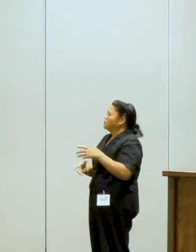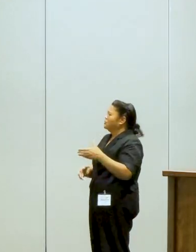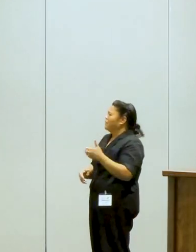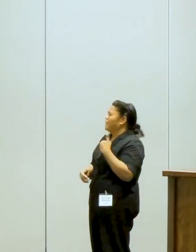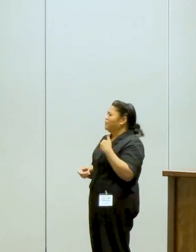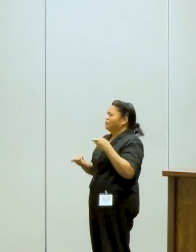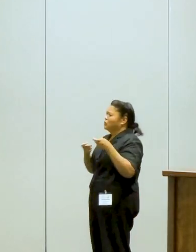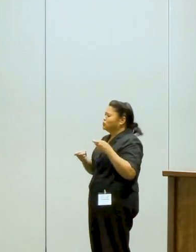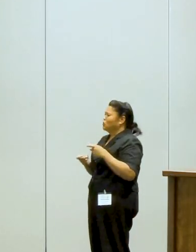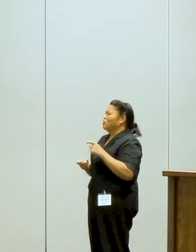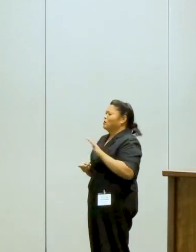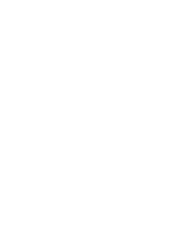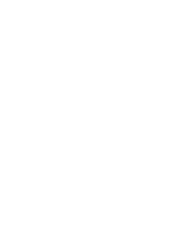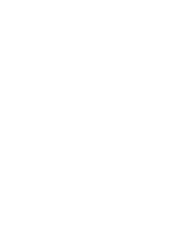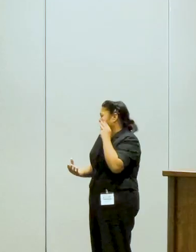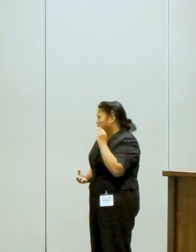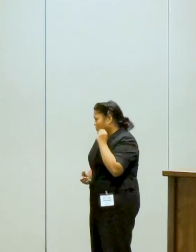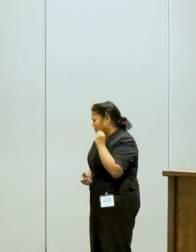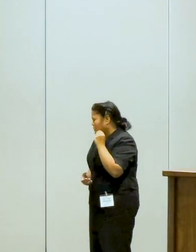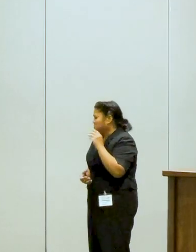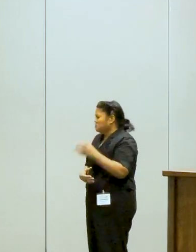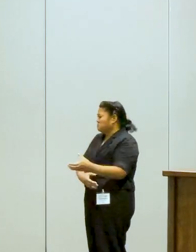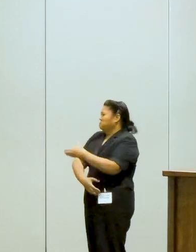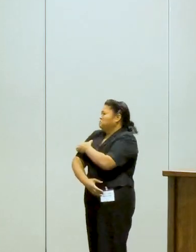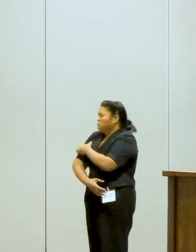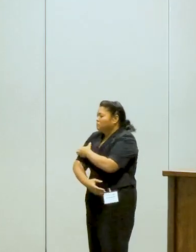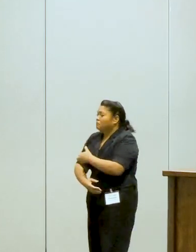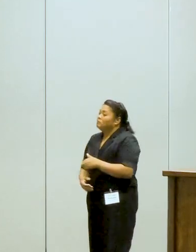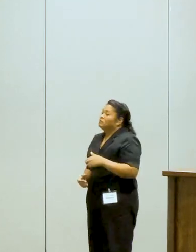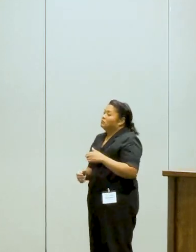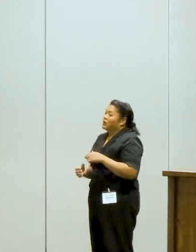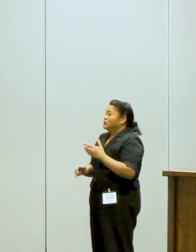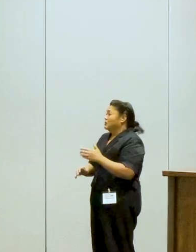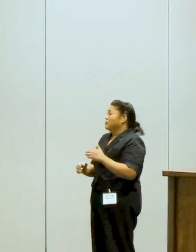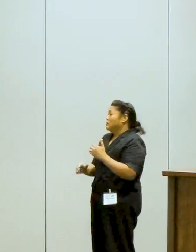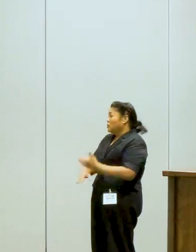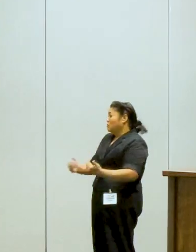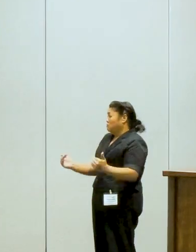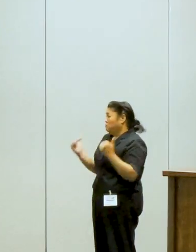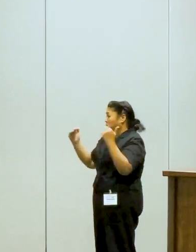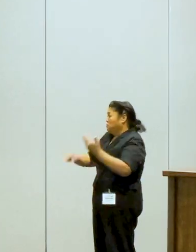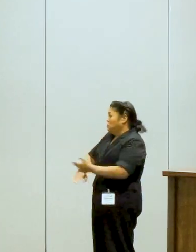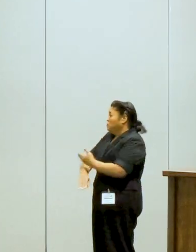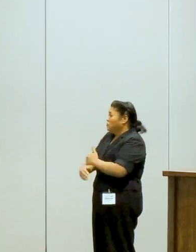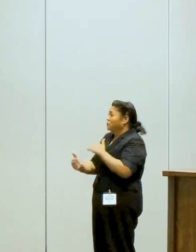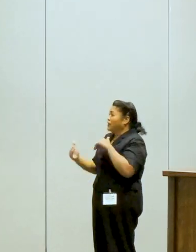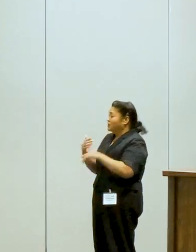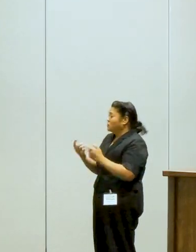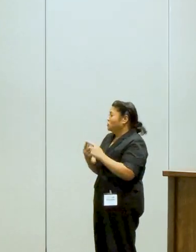learning experience. That improves access as well. So it proves access to information and it bridges communication and